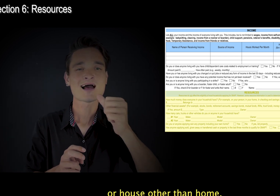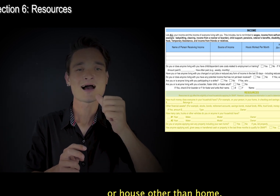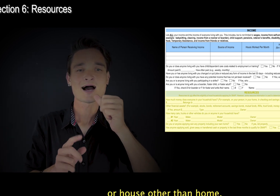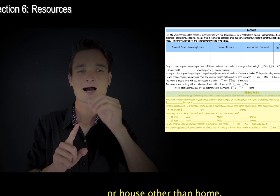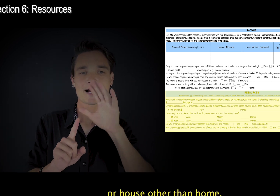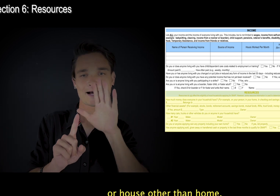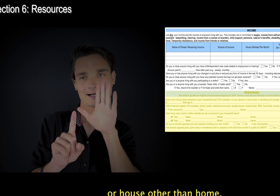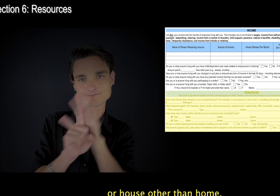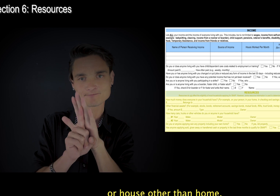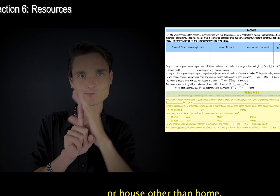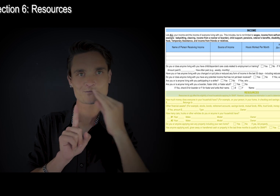or house other than home.